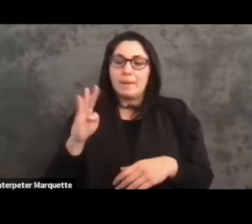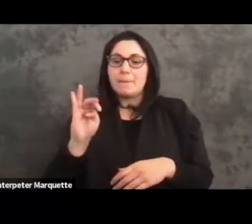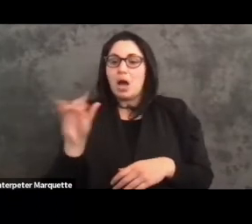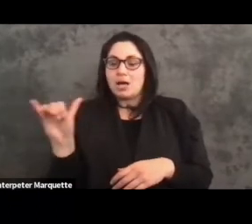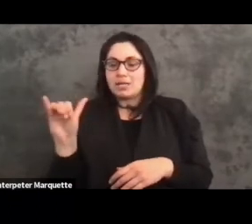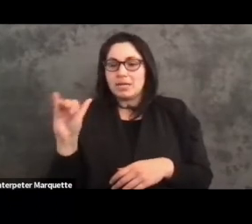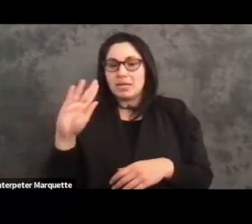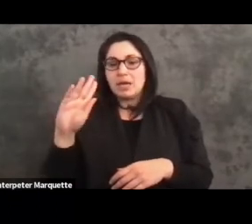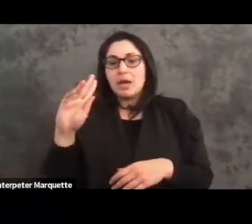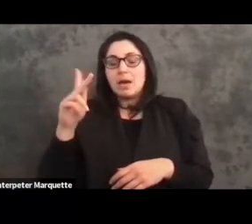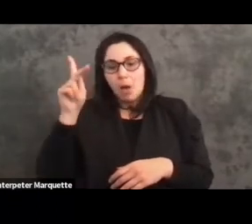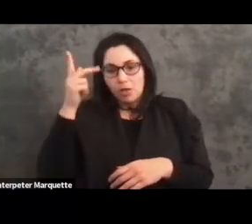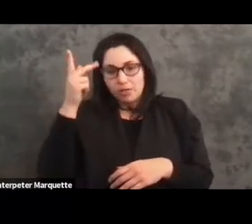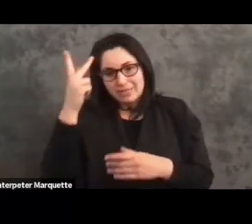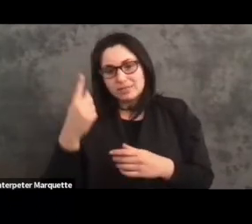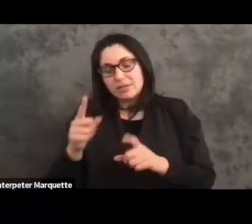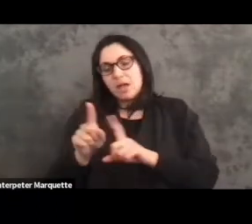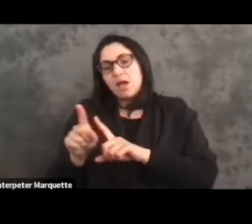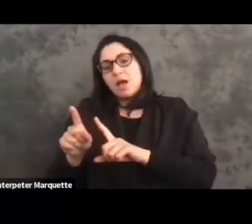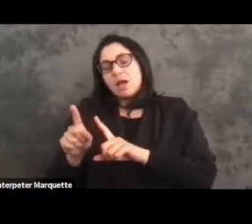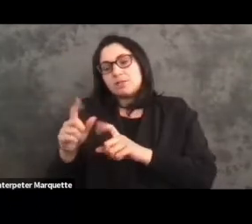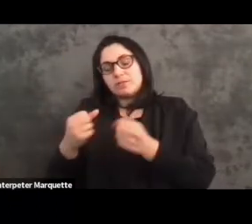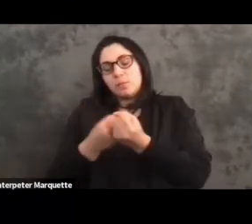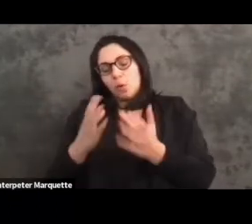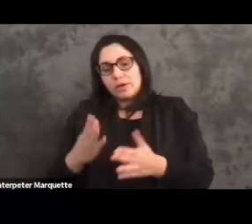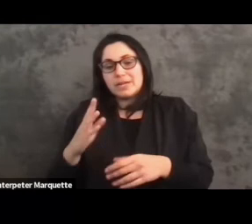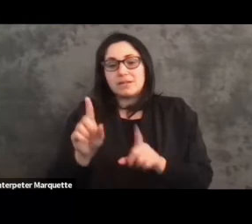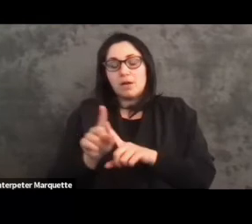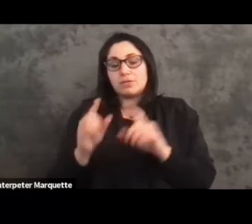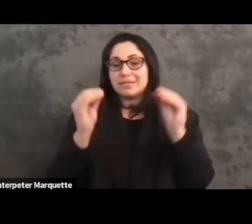t-shirt from a Body Politic fundraiser and of course, Body Politic is one of our partners